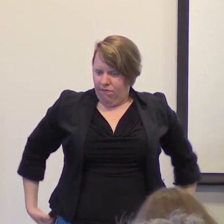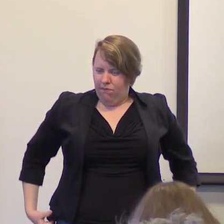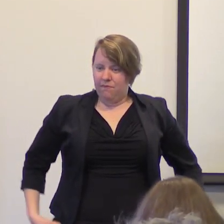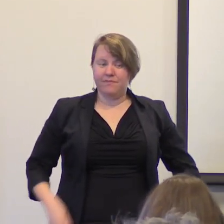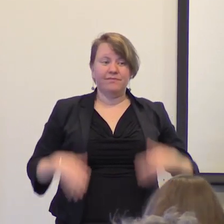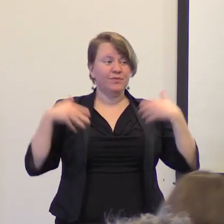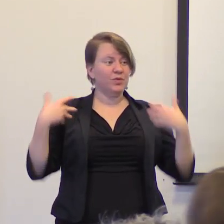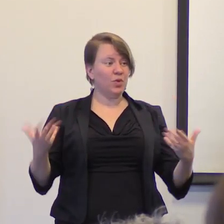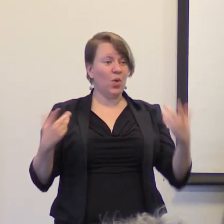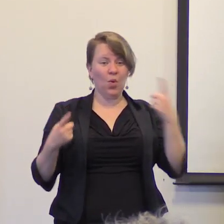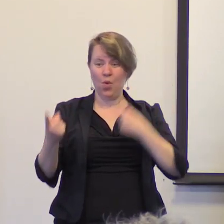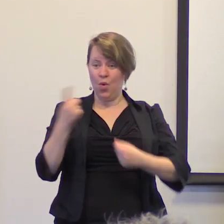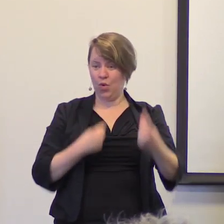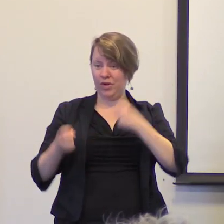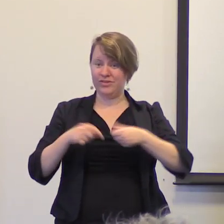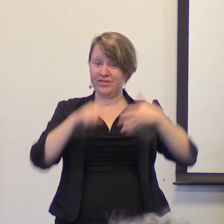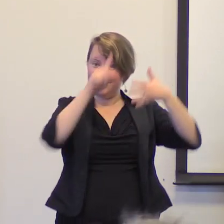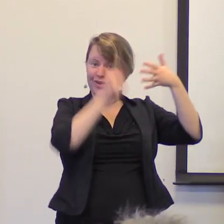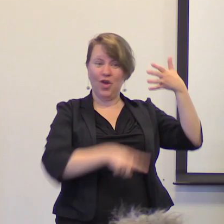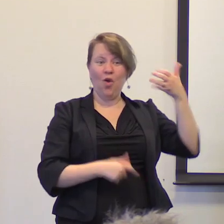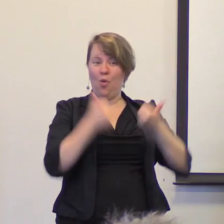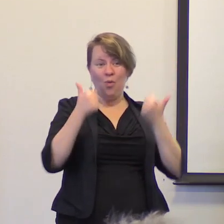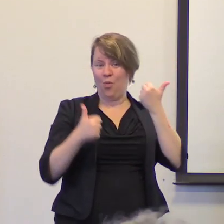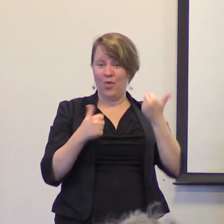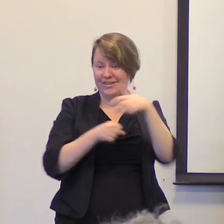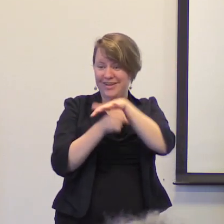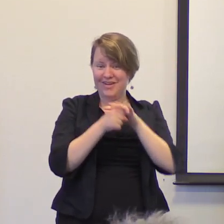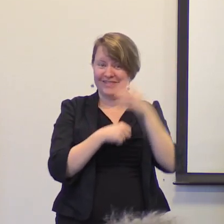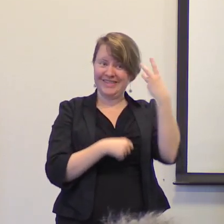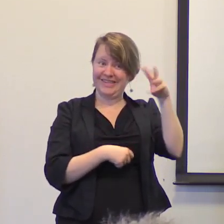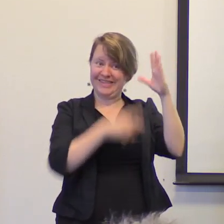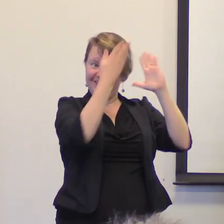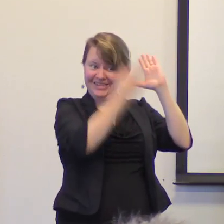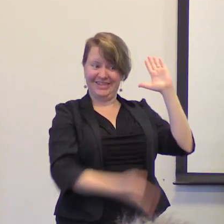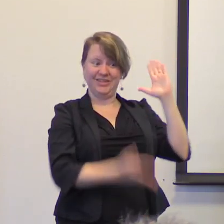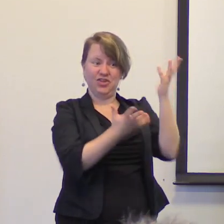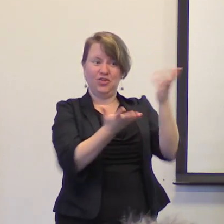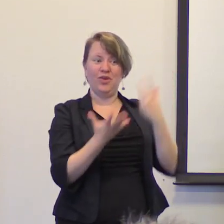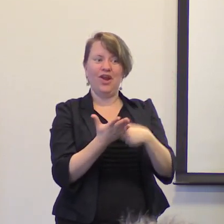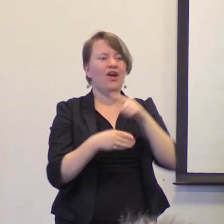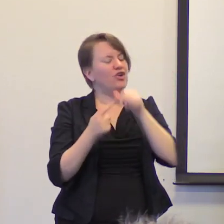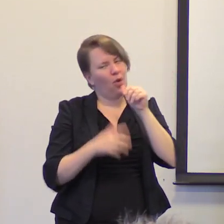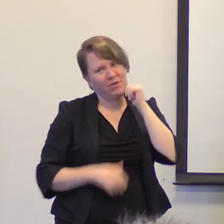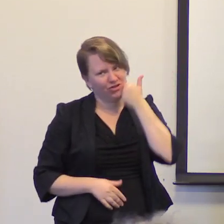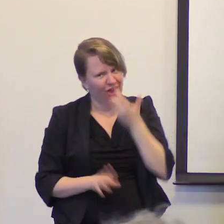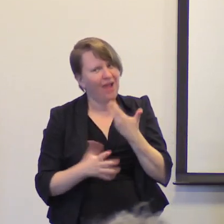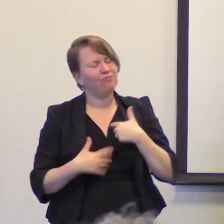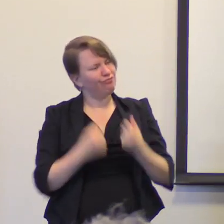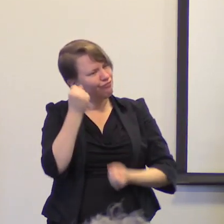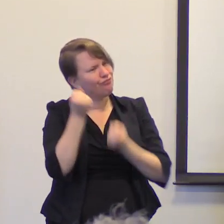So questions. What of the 16 areas would you like to talk about? Don't be shy. We believe in freedom of speech.